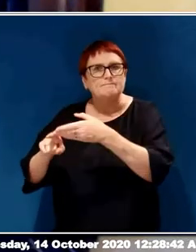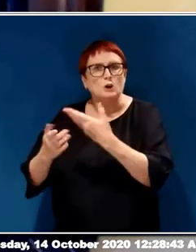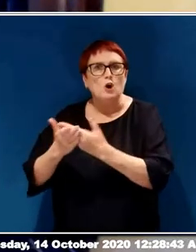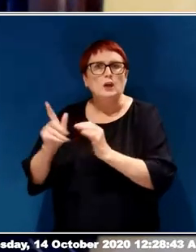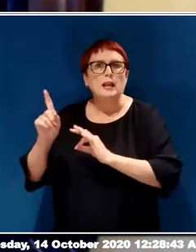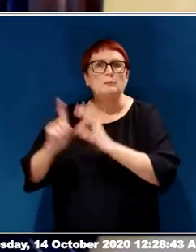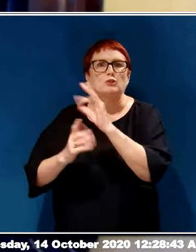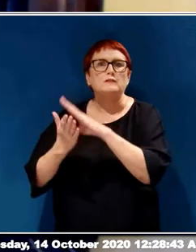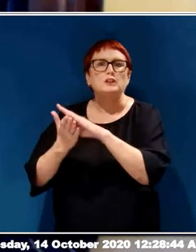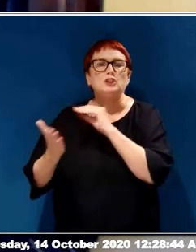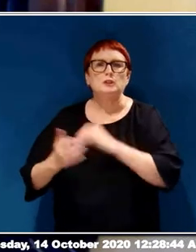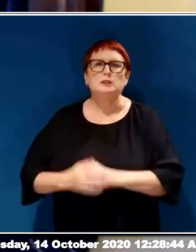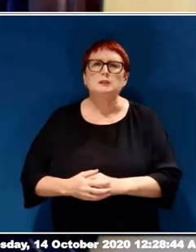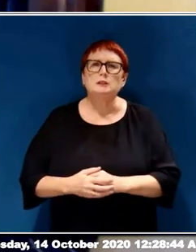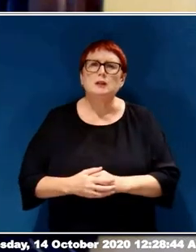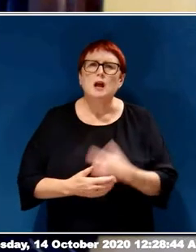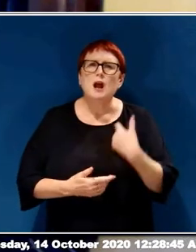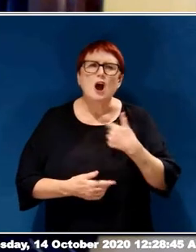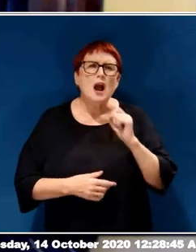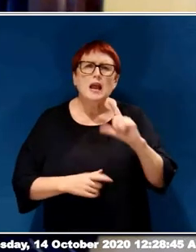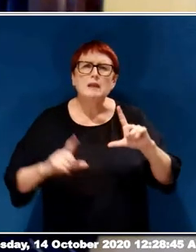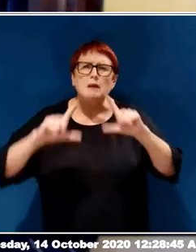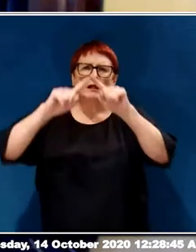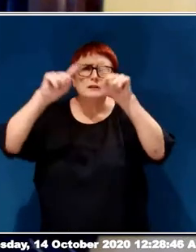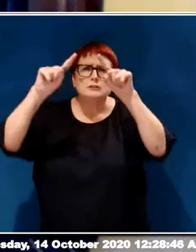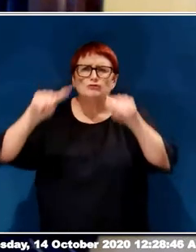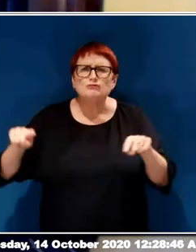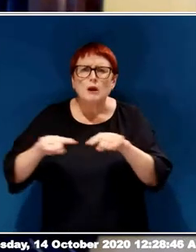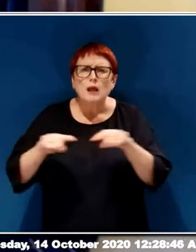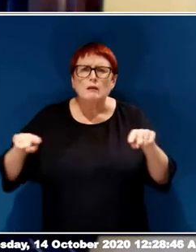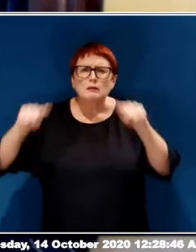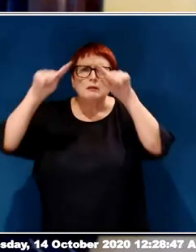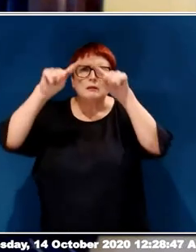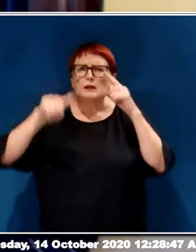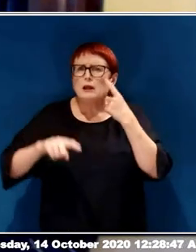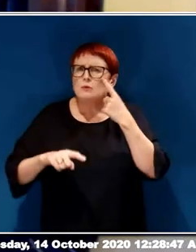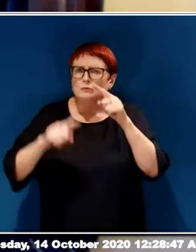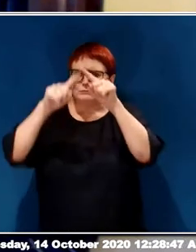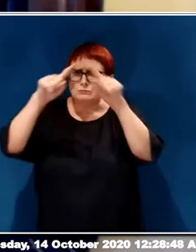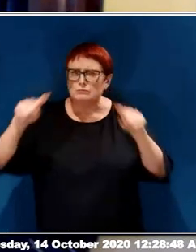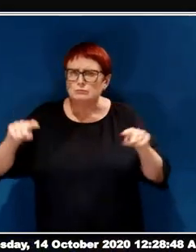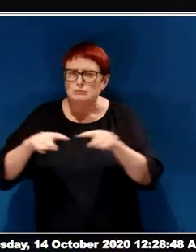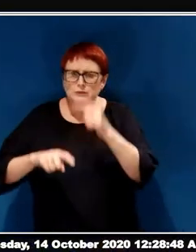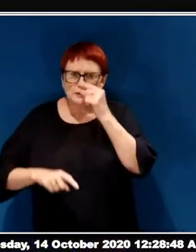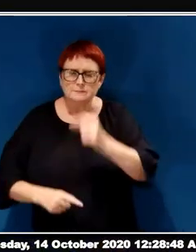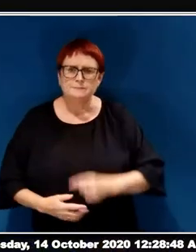we can look at that graphic? Yes. I will ask for the Operator to bring up that graphic that was sent through